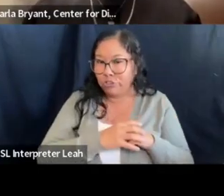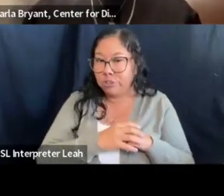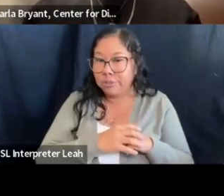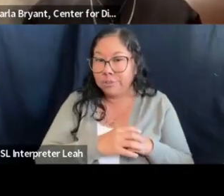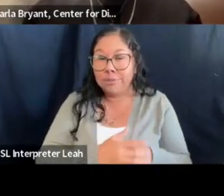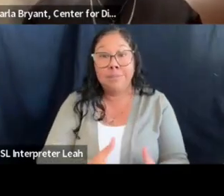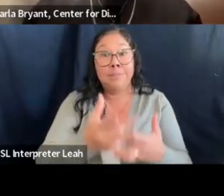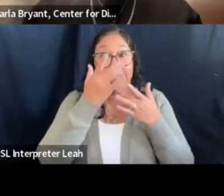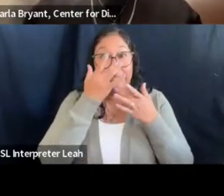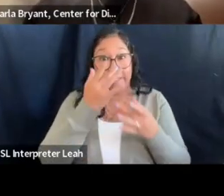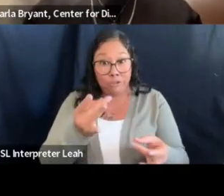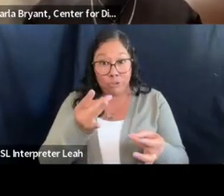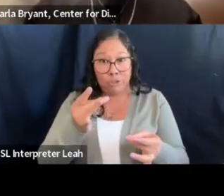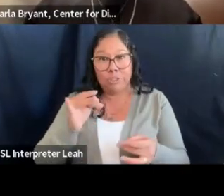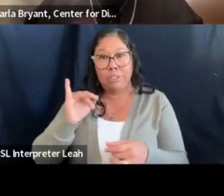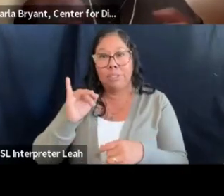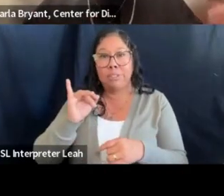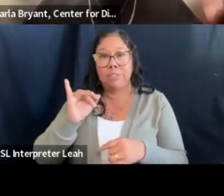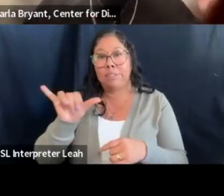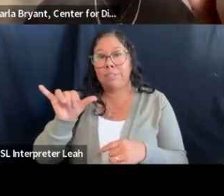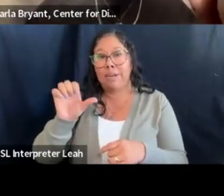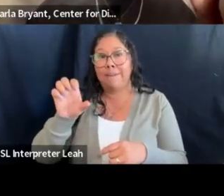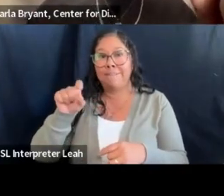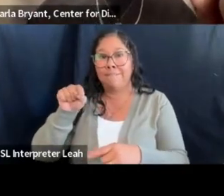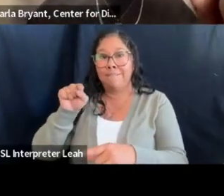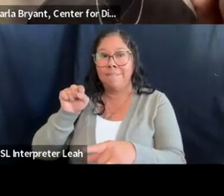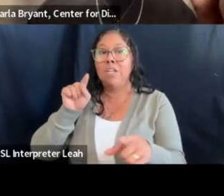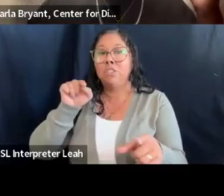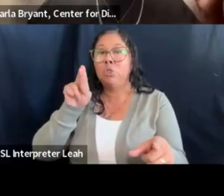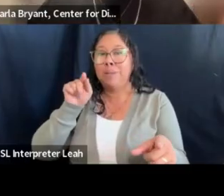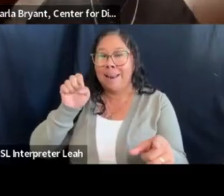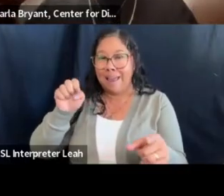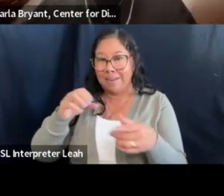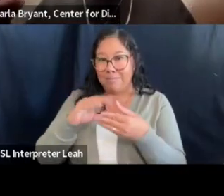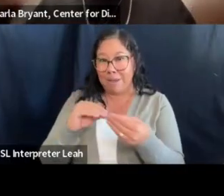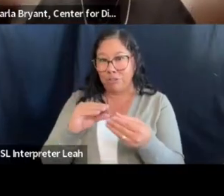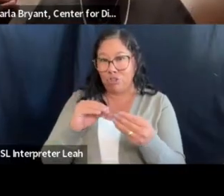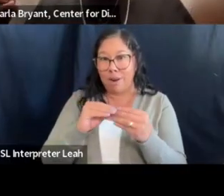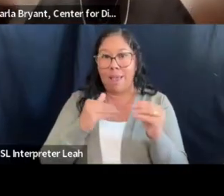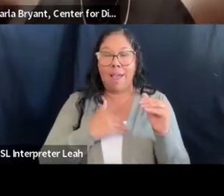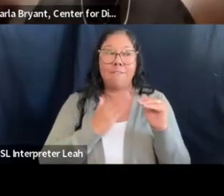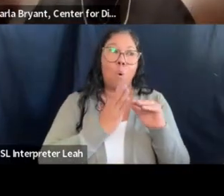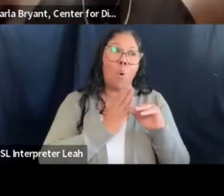uh something that Tunette talked about this whole over representation and under reppresentation